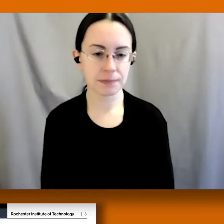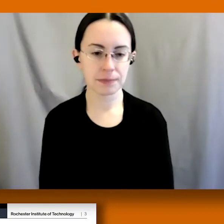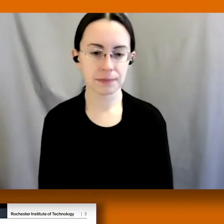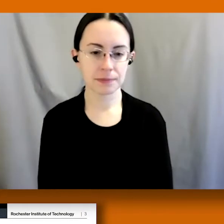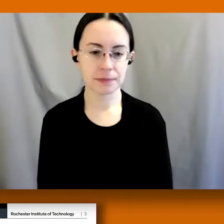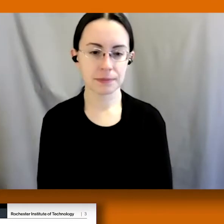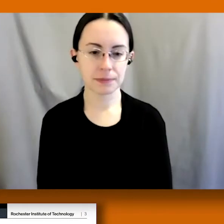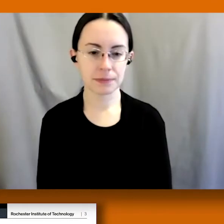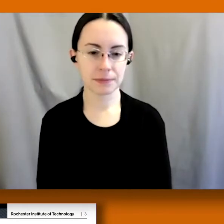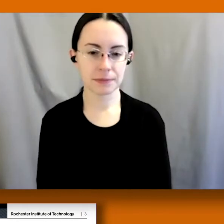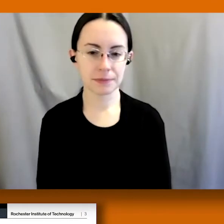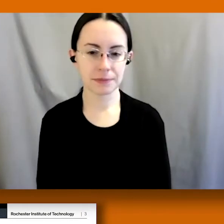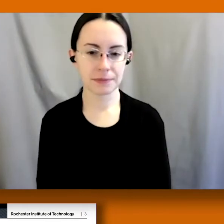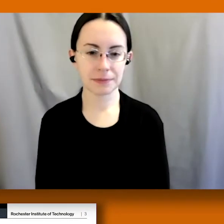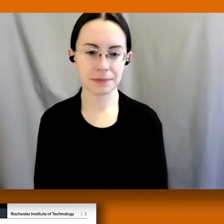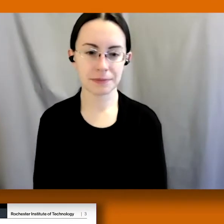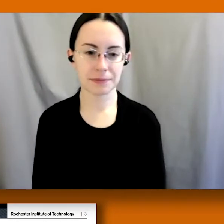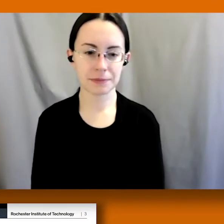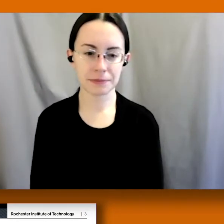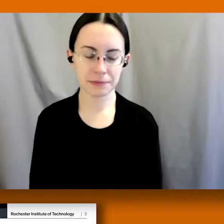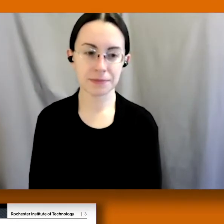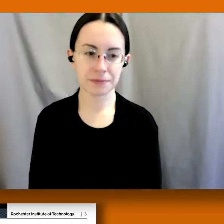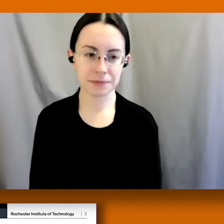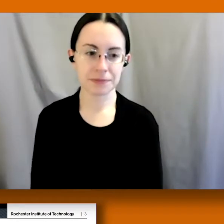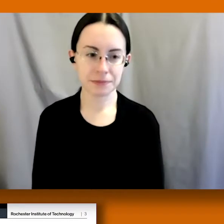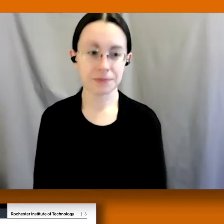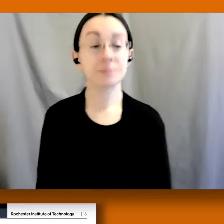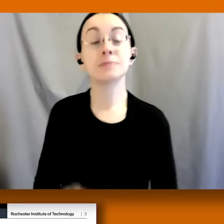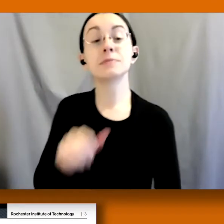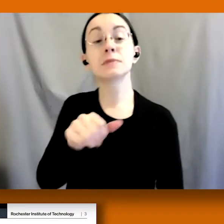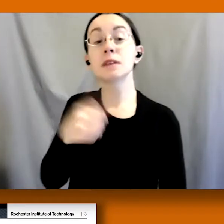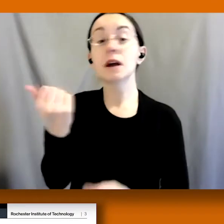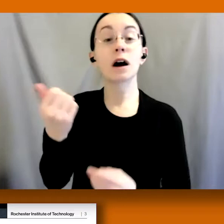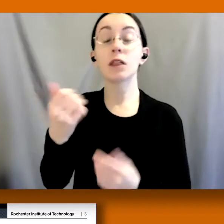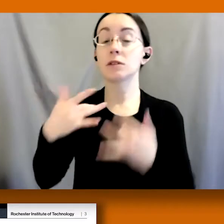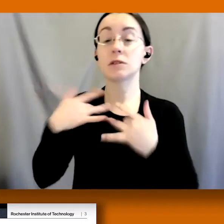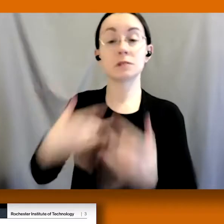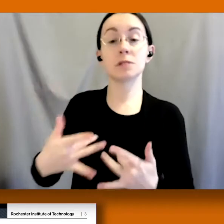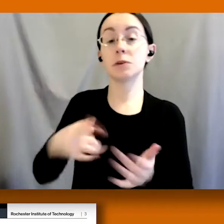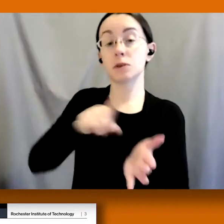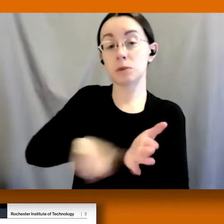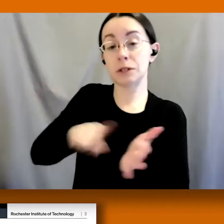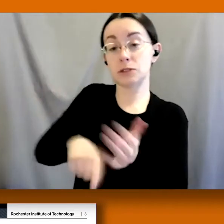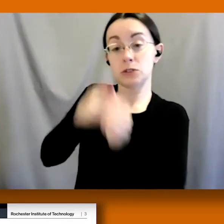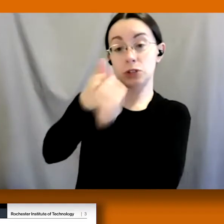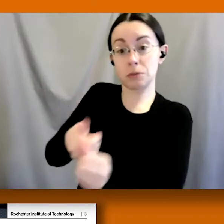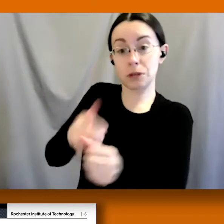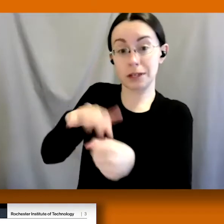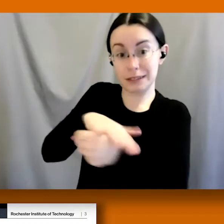Uh, some other common research compliance areas, um, are information security requirements,